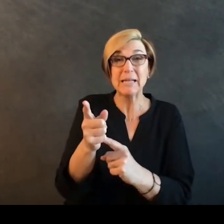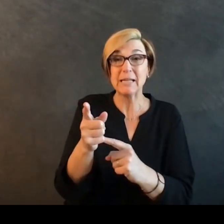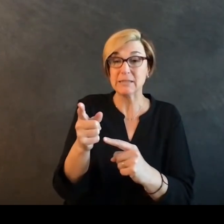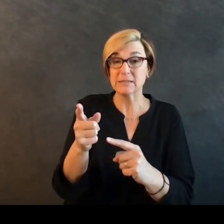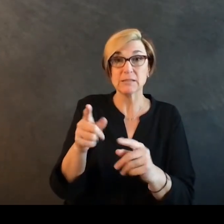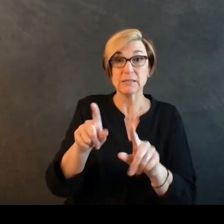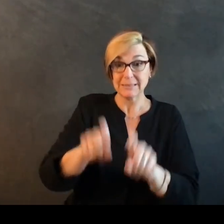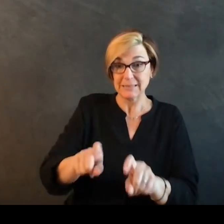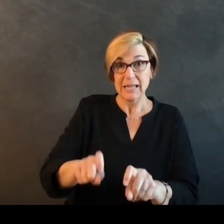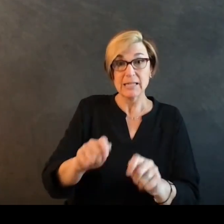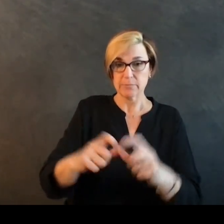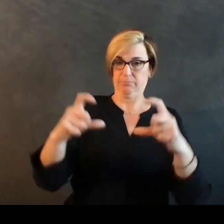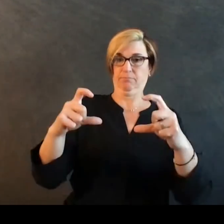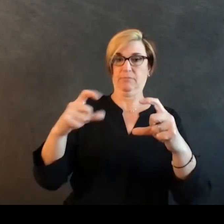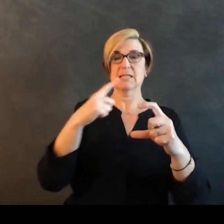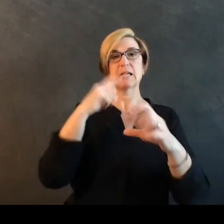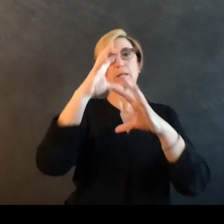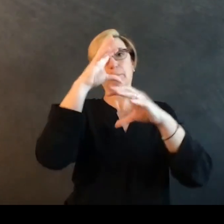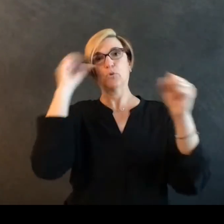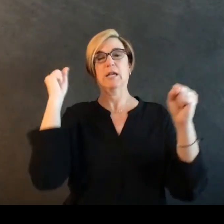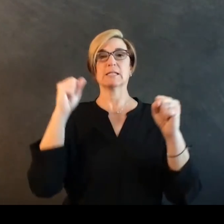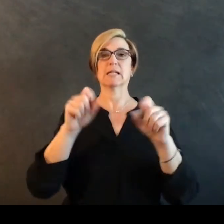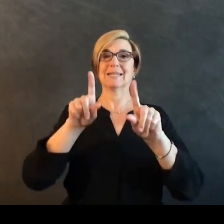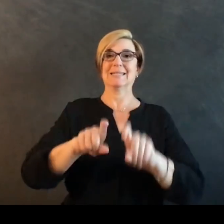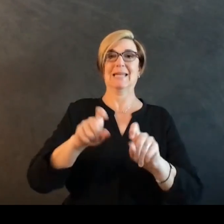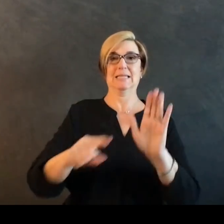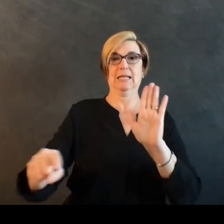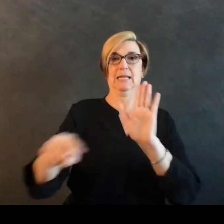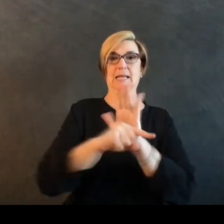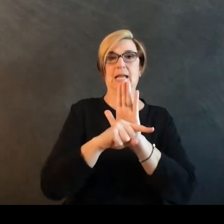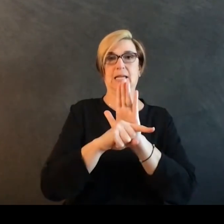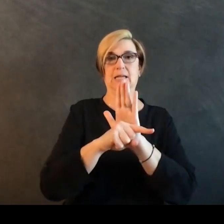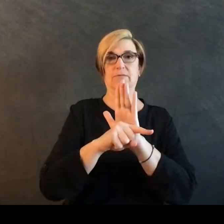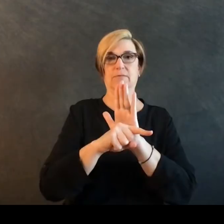negative for kovat 19 so that's the second one I think I took it really out